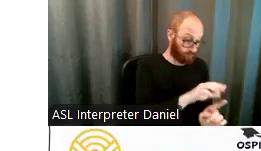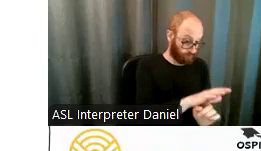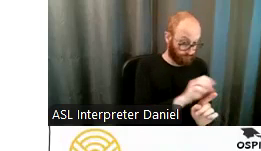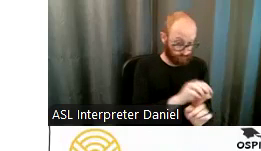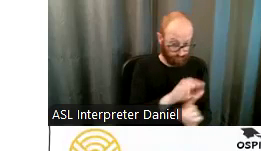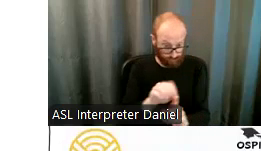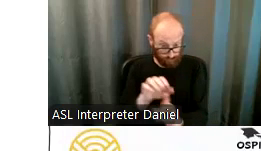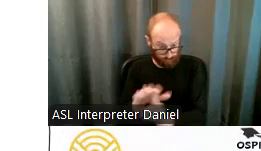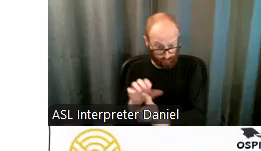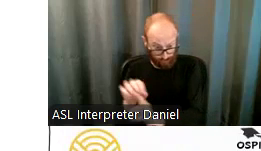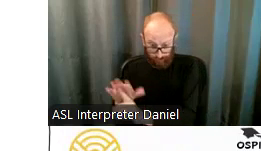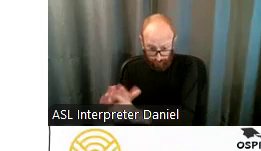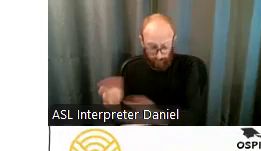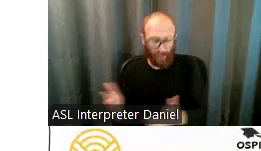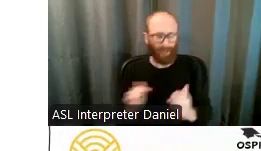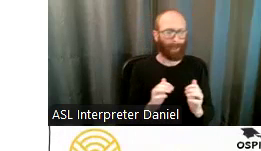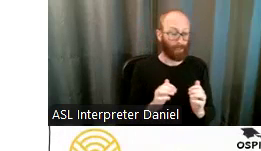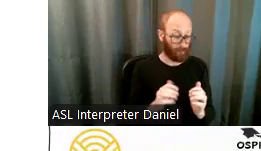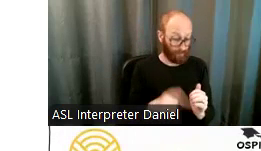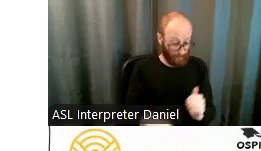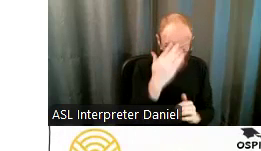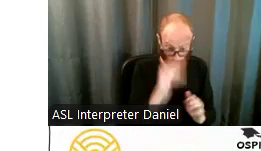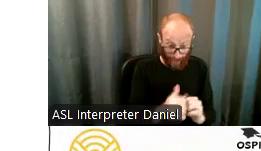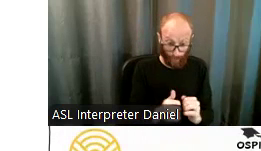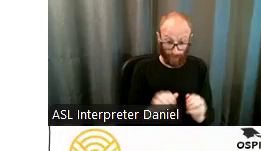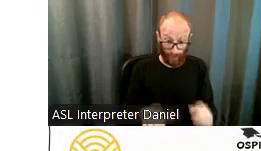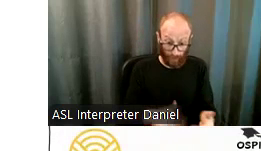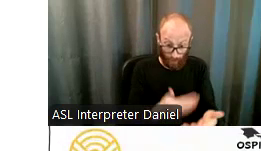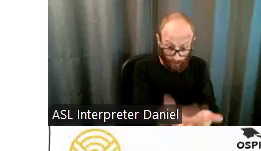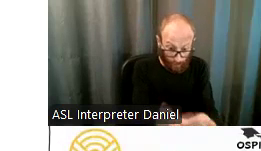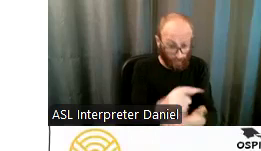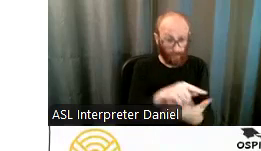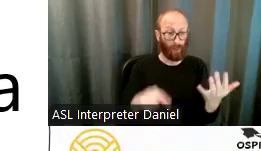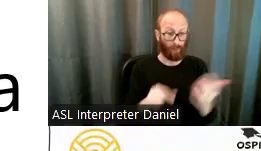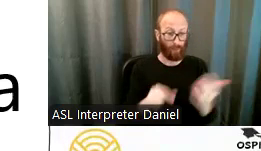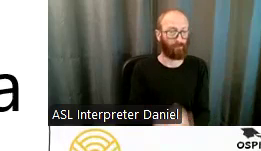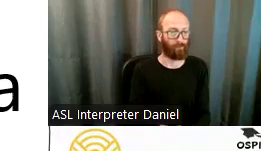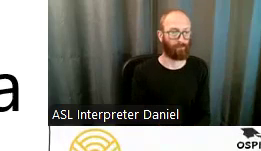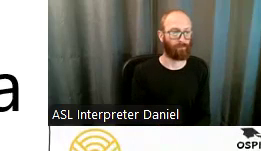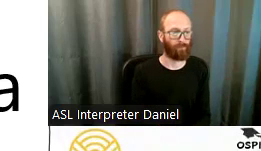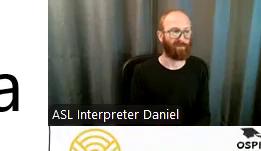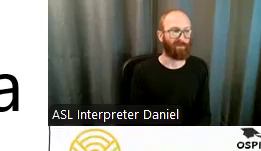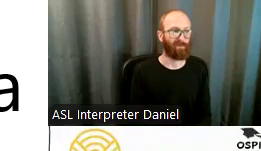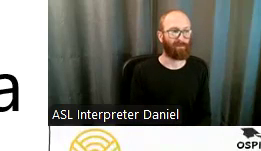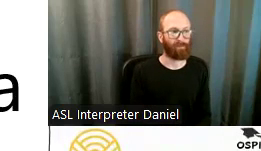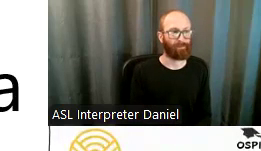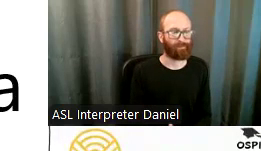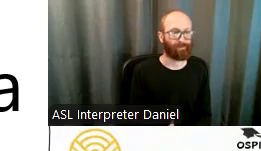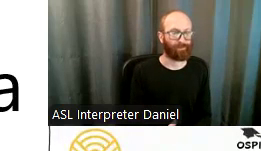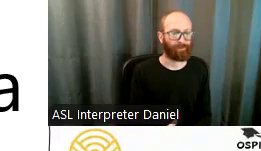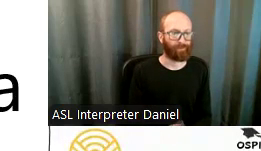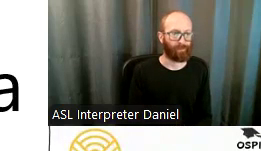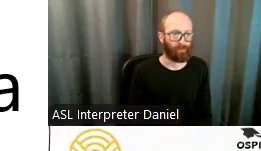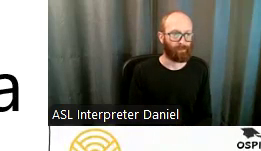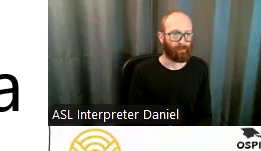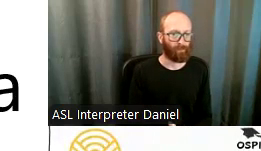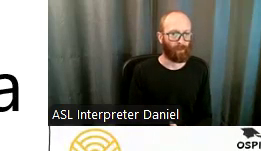and what steps it takes to get there? So knowing more about themselves in the high